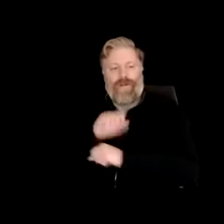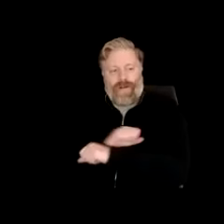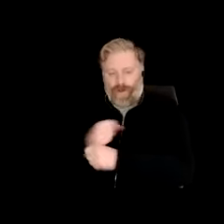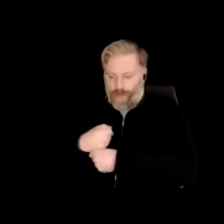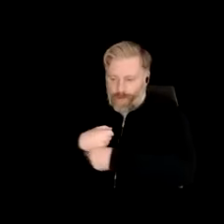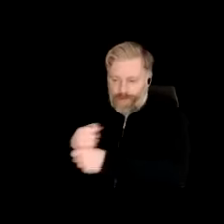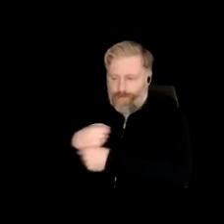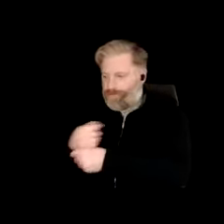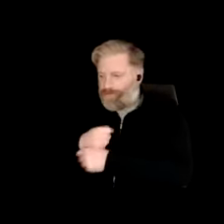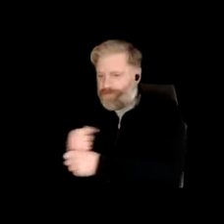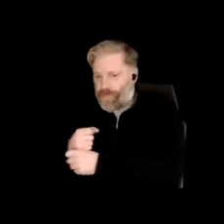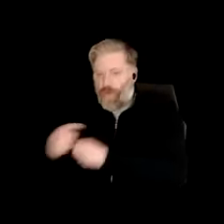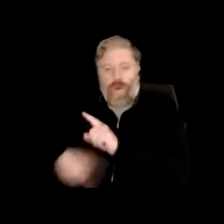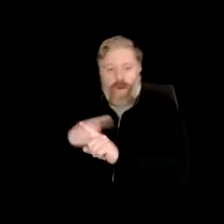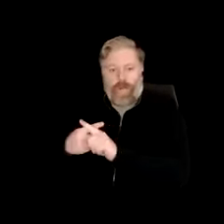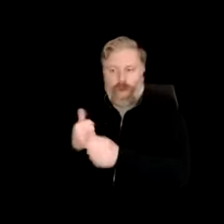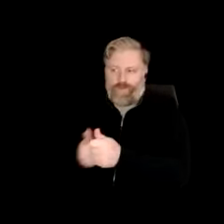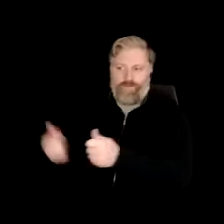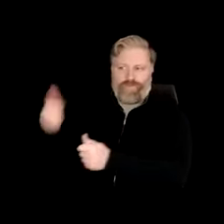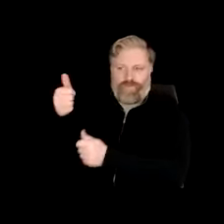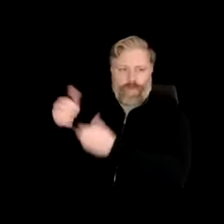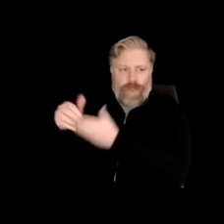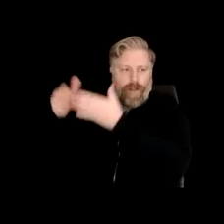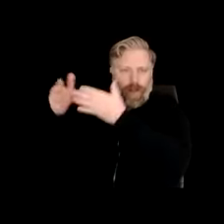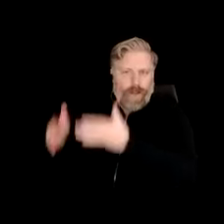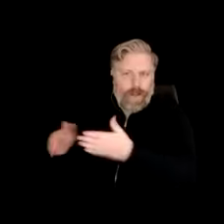And then any advisory board, board of directors, things like that.